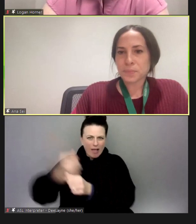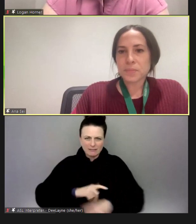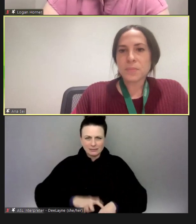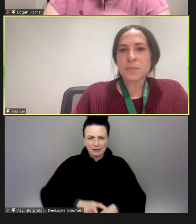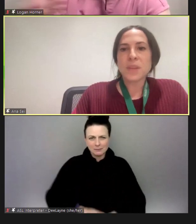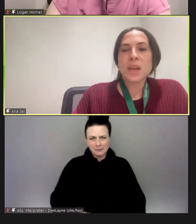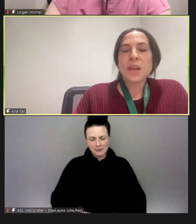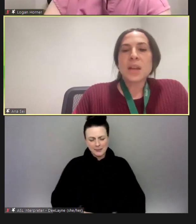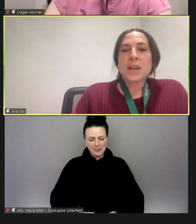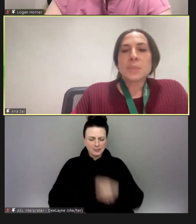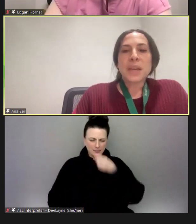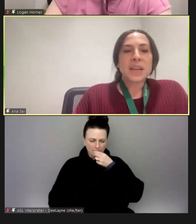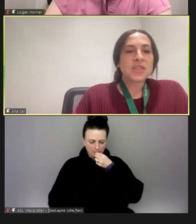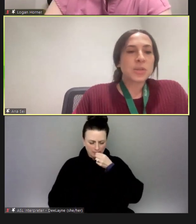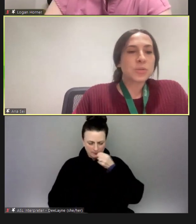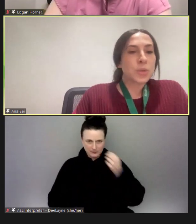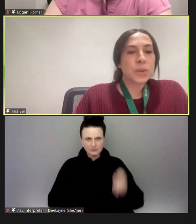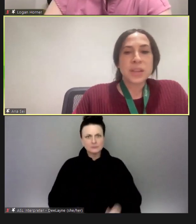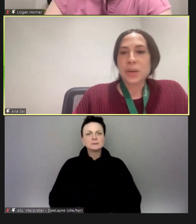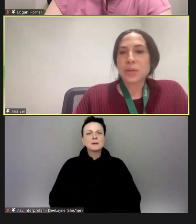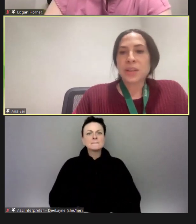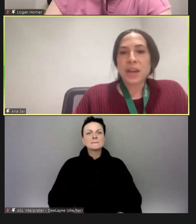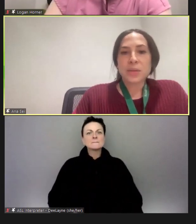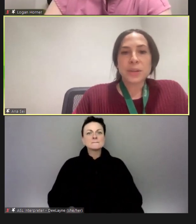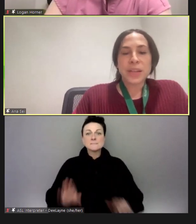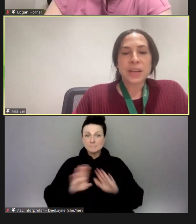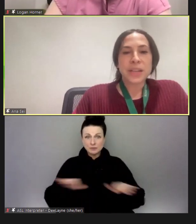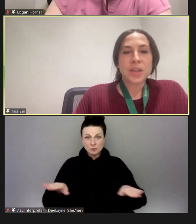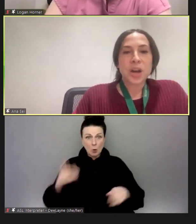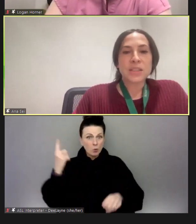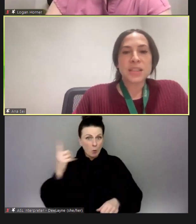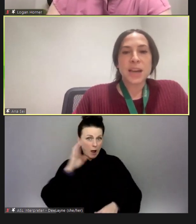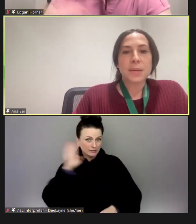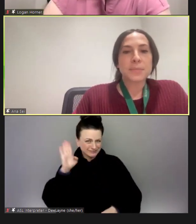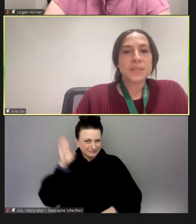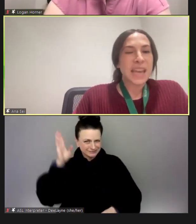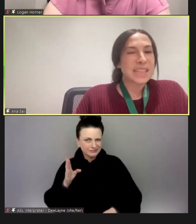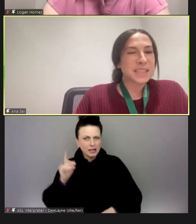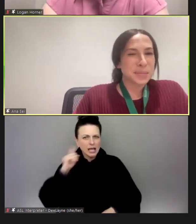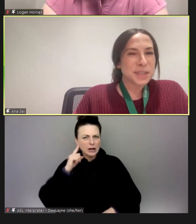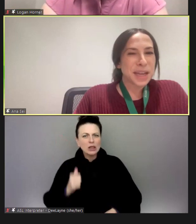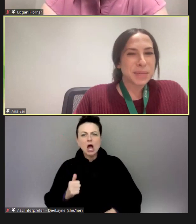them because children with a unilateral